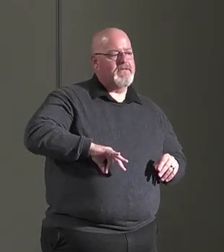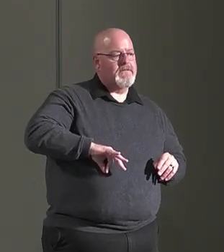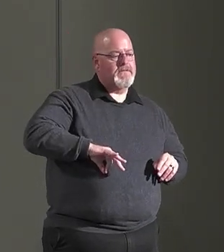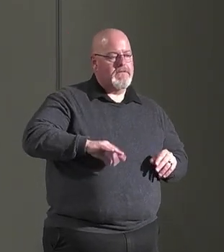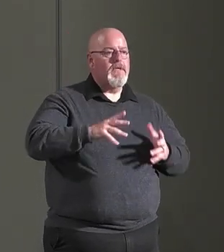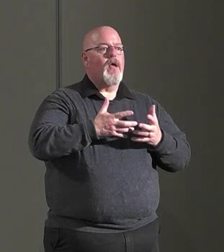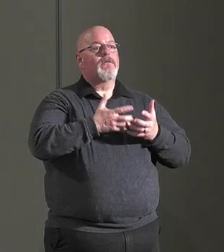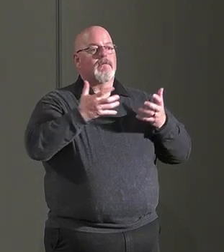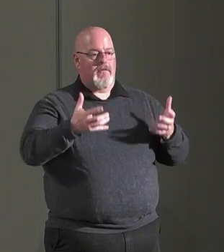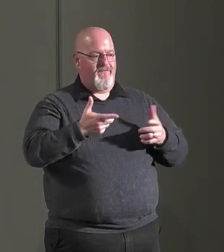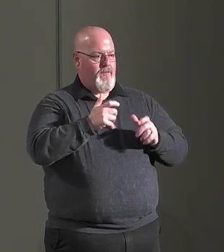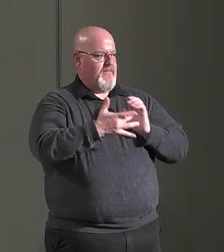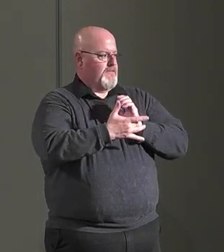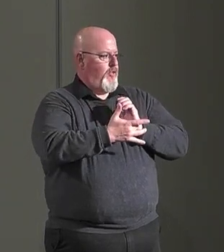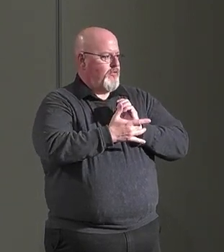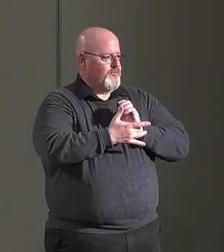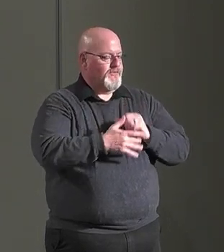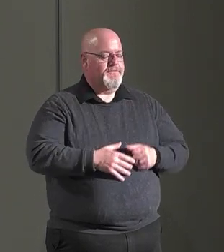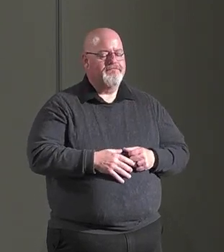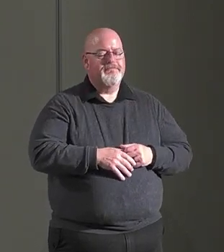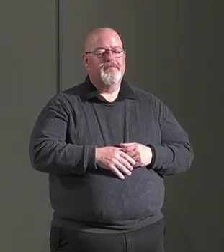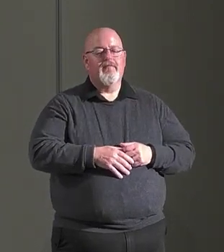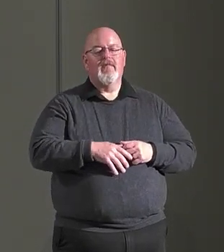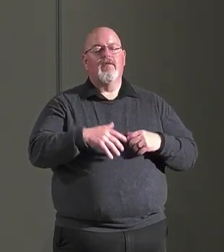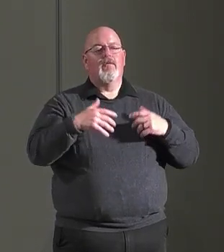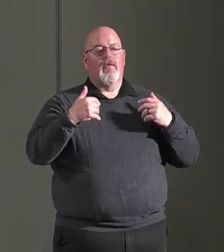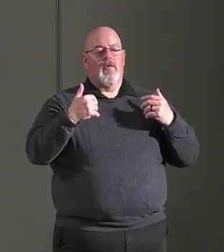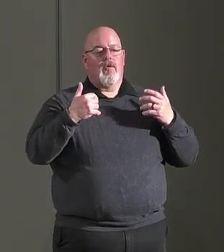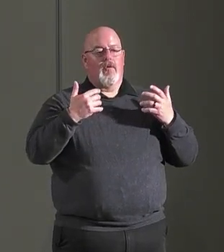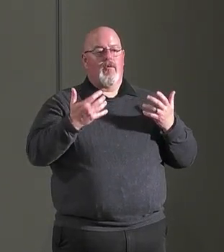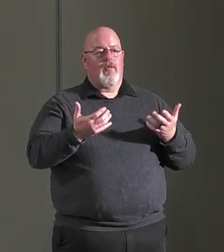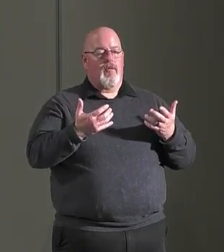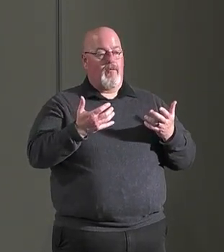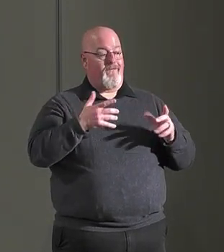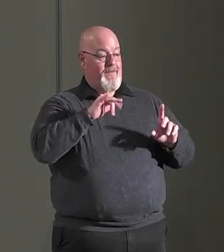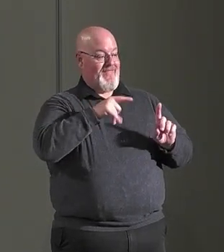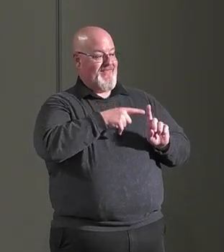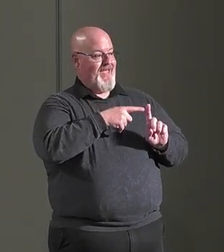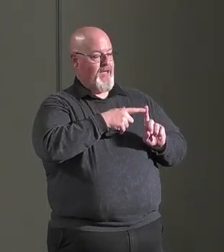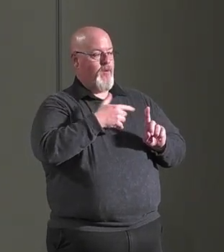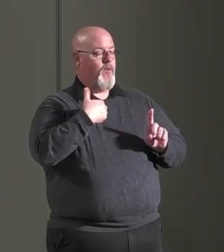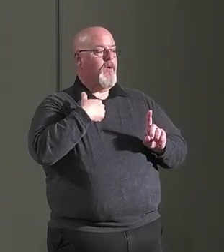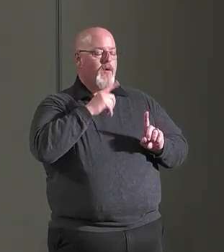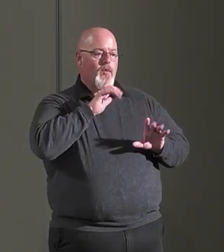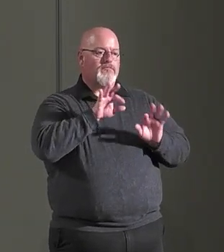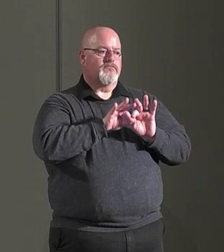from such technologies. So from there, we transitioned into health care and education